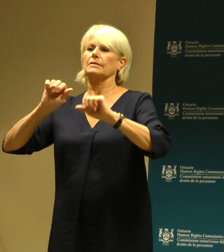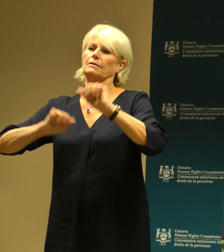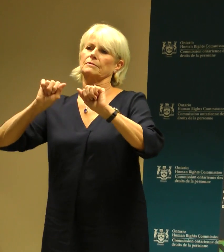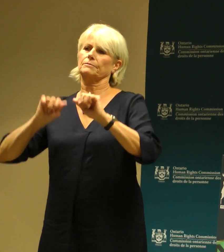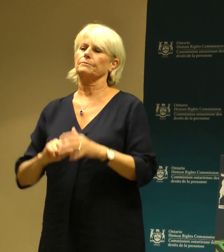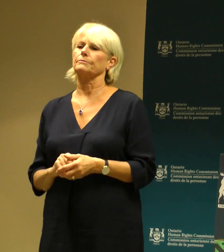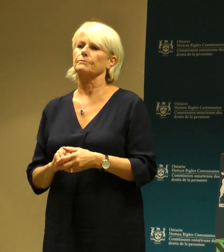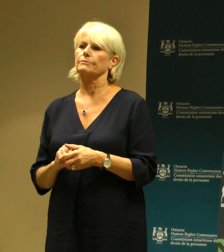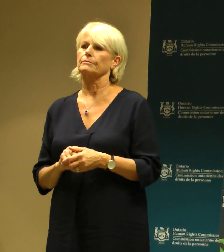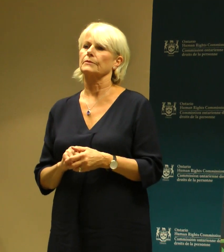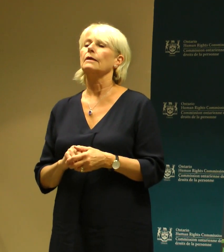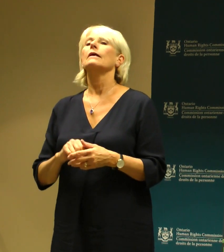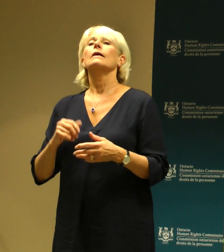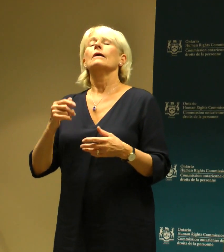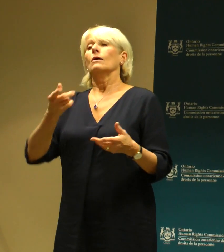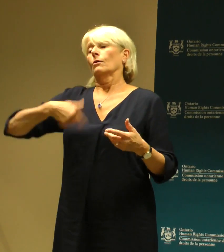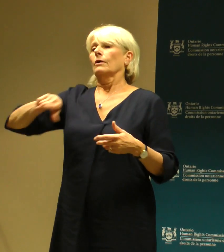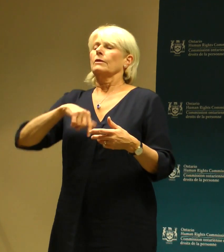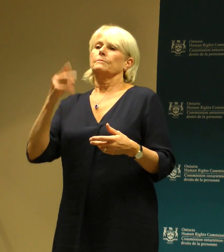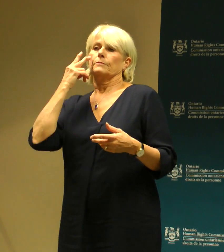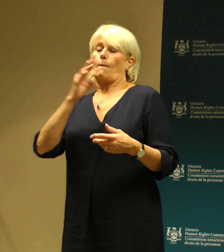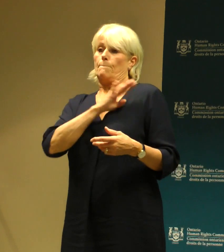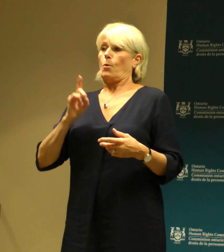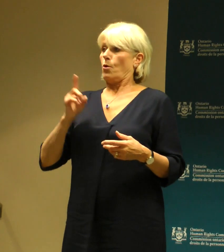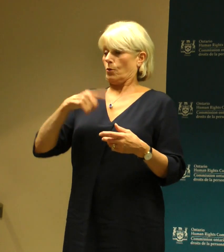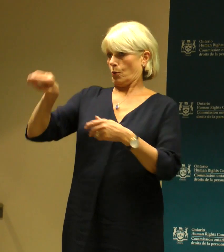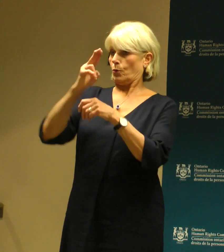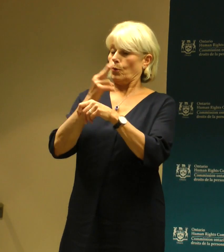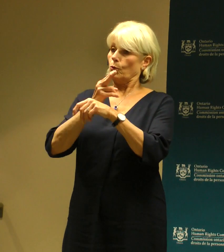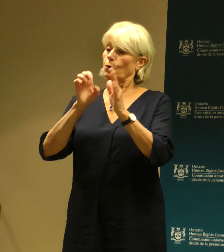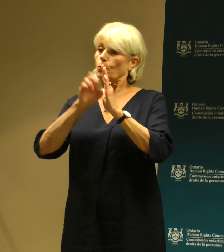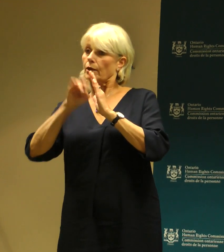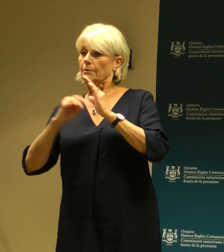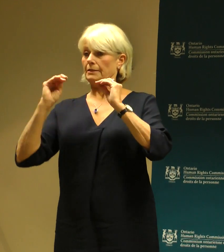First, we will look at whether boards adopt curriculum and teaching methods that are